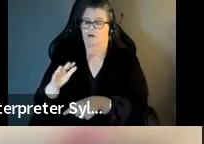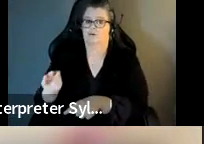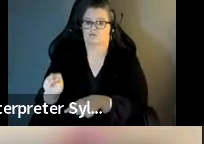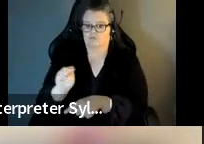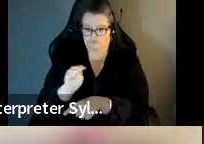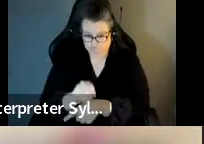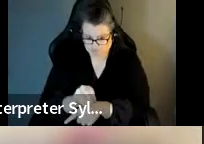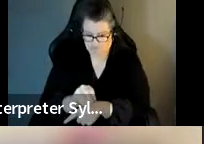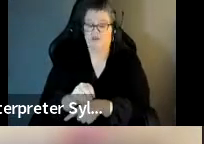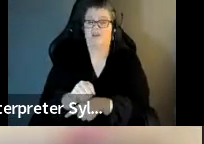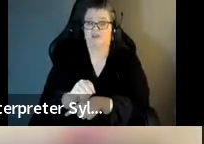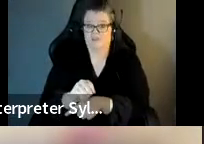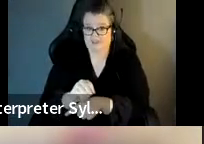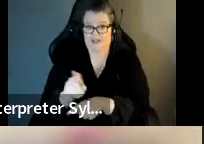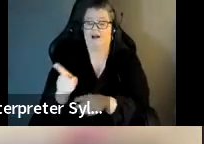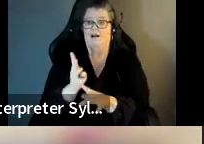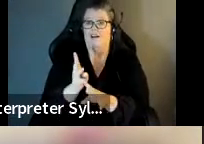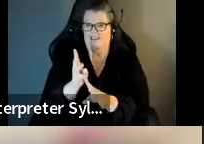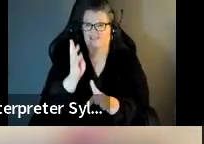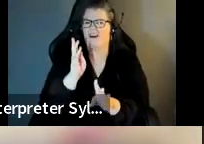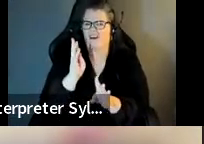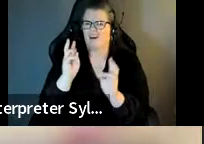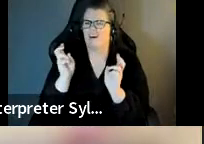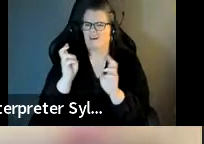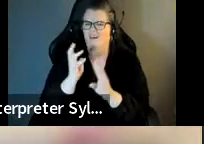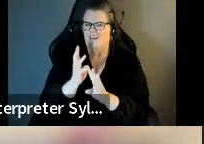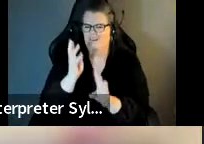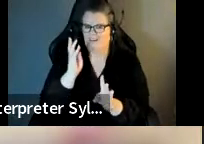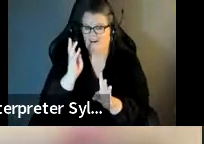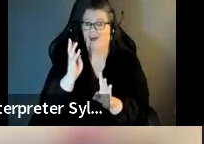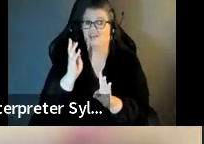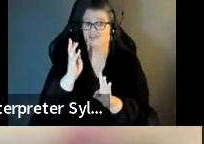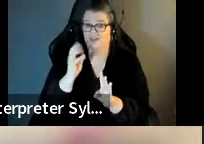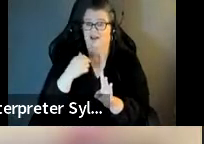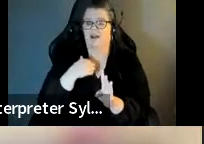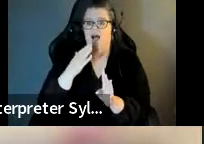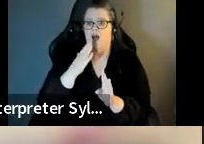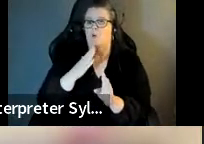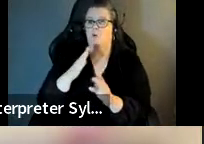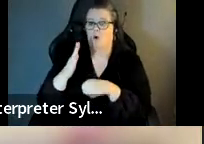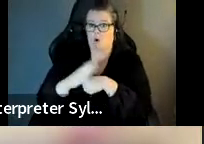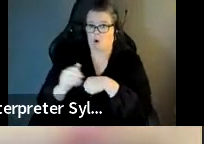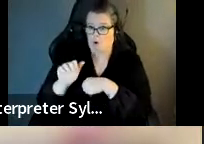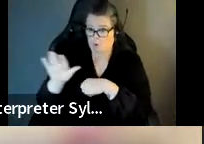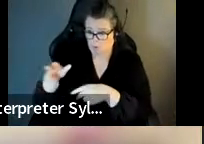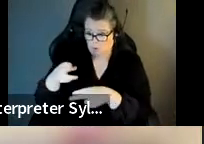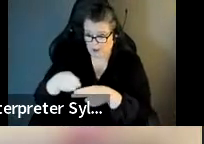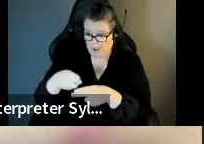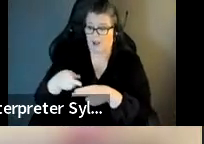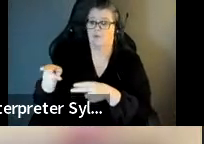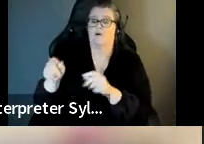If you're doing it by phone, that's star 6, and then the moderator will also announce